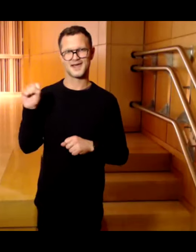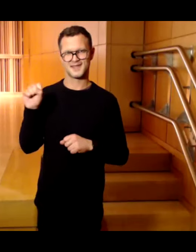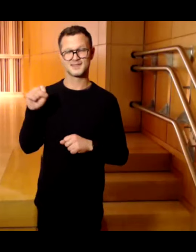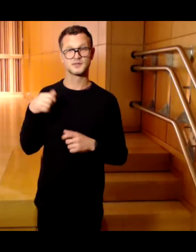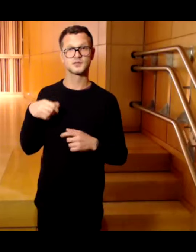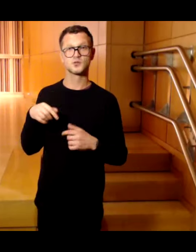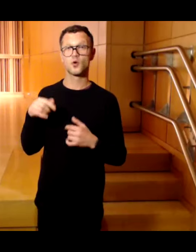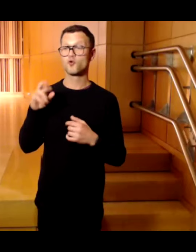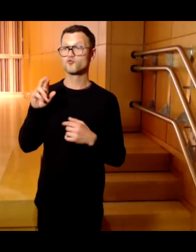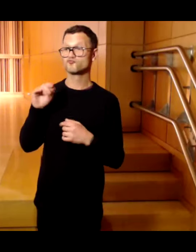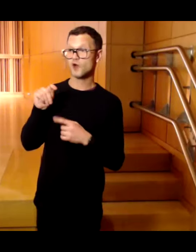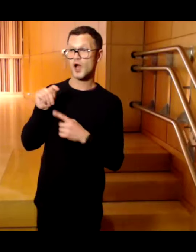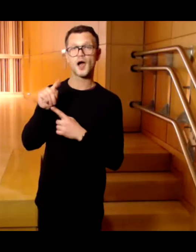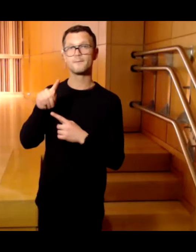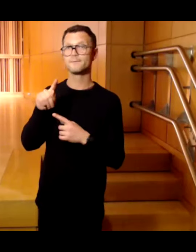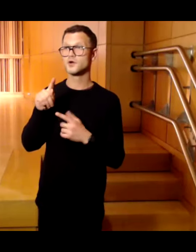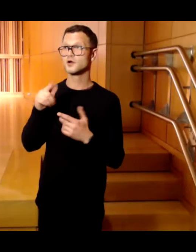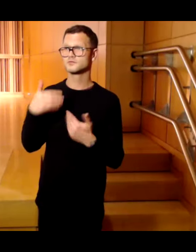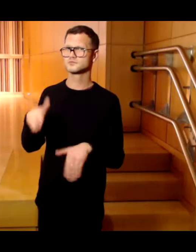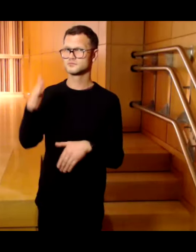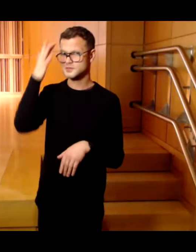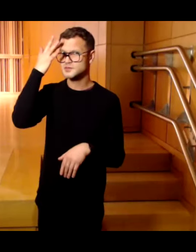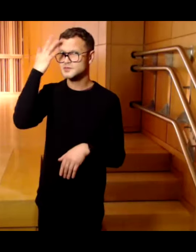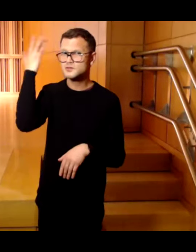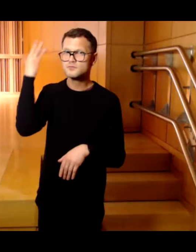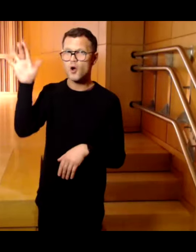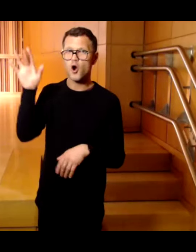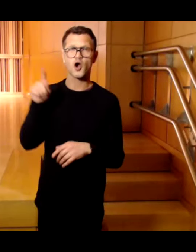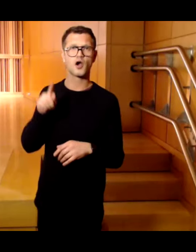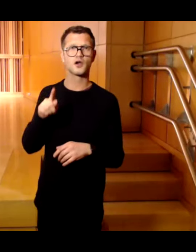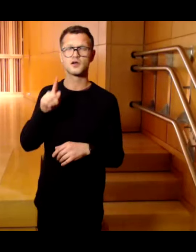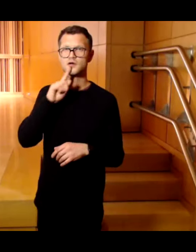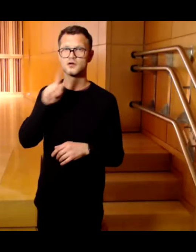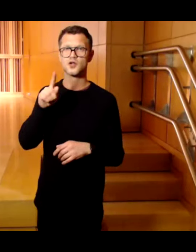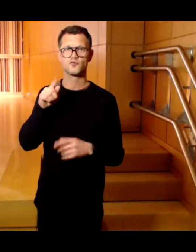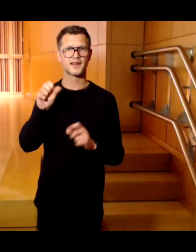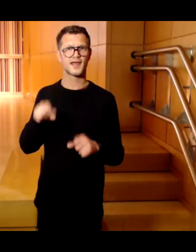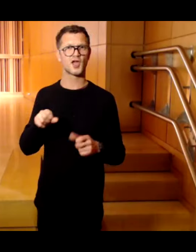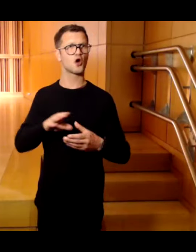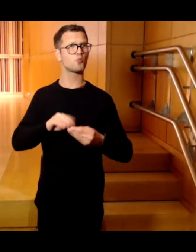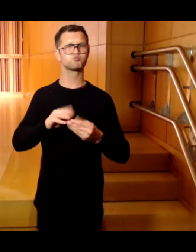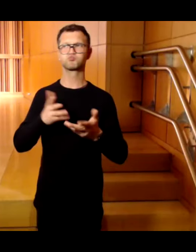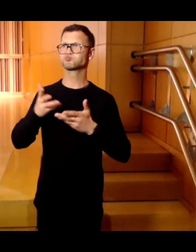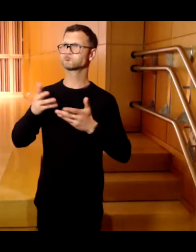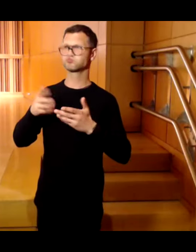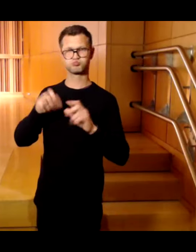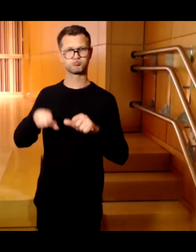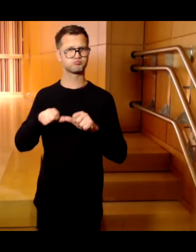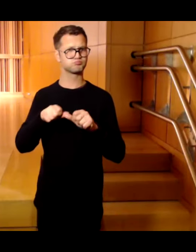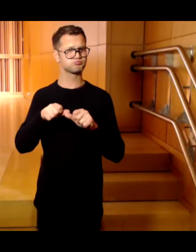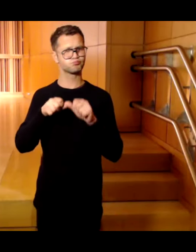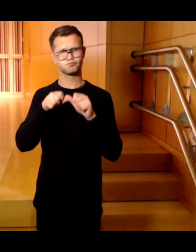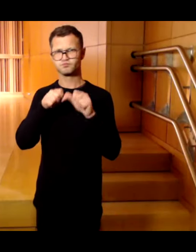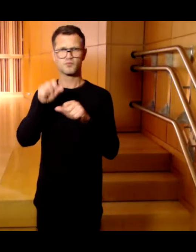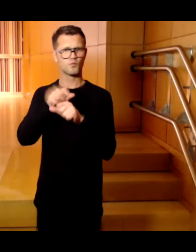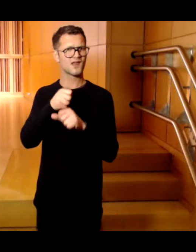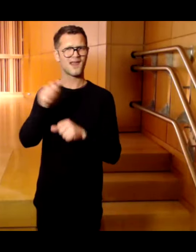Robert was, as Gerard assured me, super smart. He most certainly could… certainly could hold his own in any company. He had a sense of humor that, to this day, can make anyone.